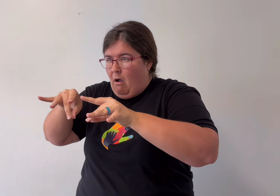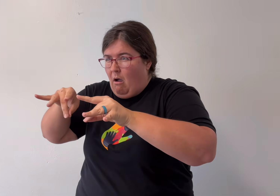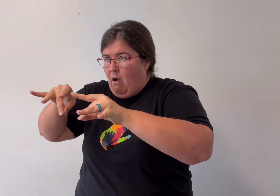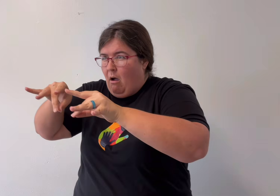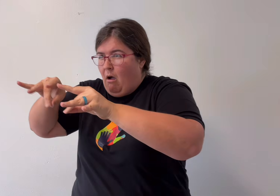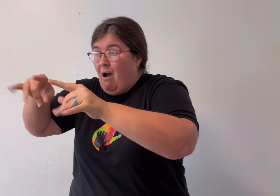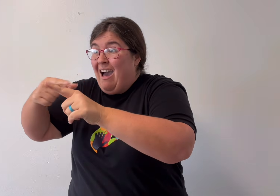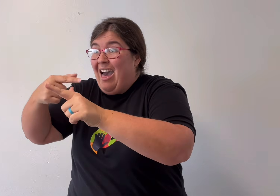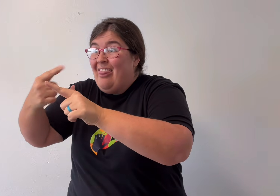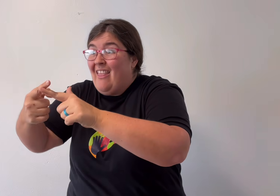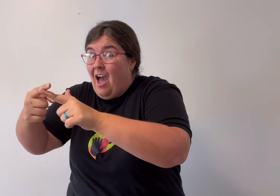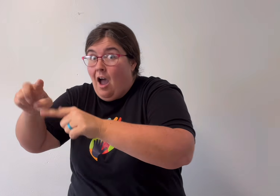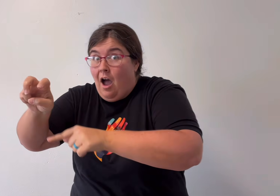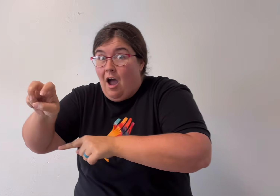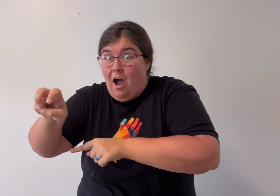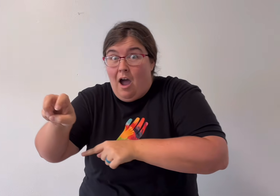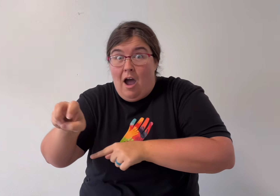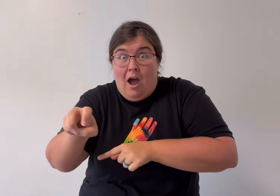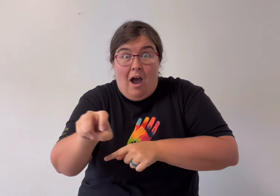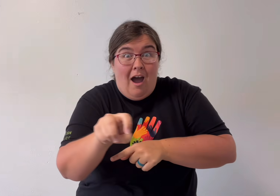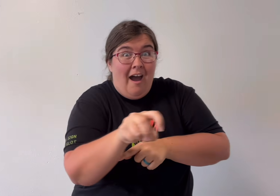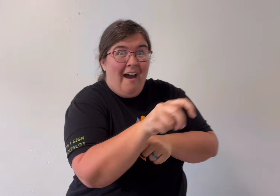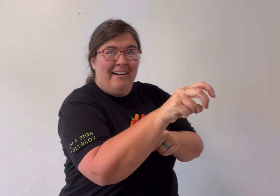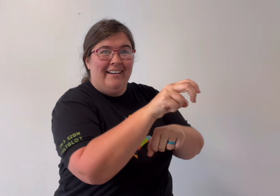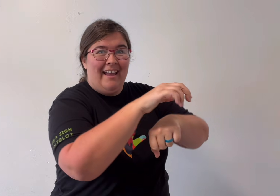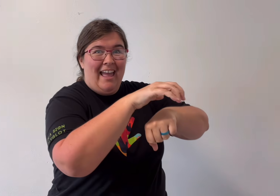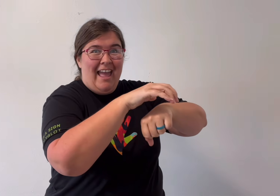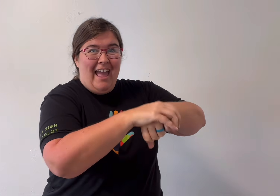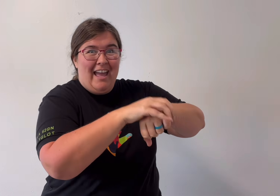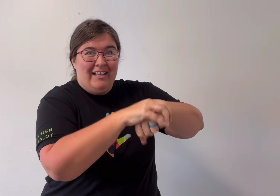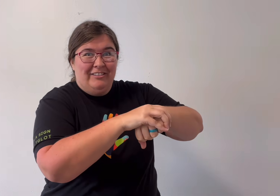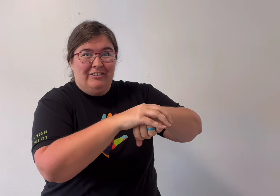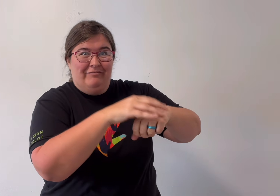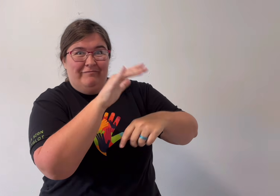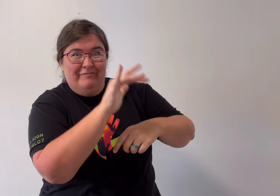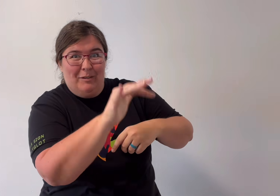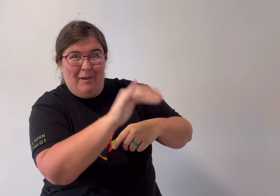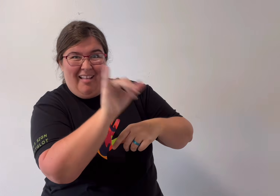So, once they pick this up, then they can slowly transition back to picking up fingerspelled